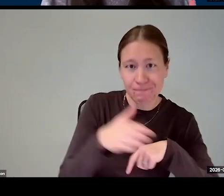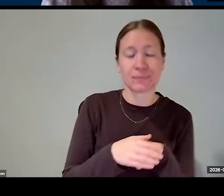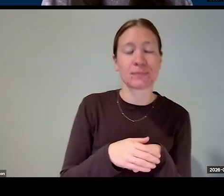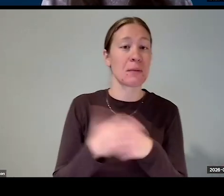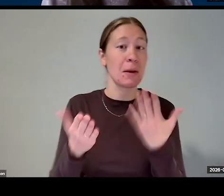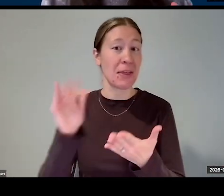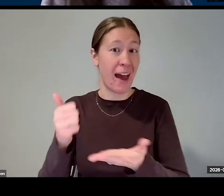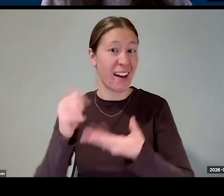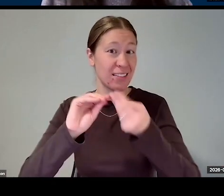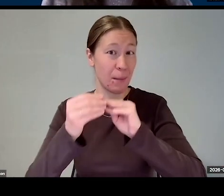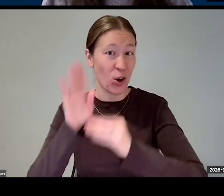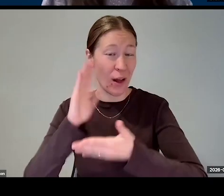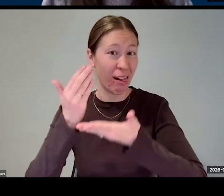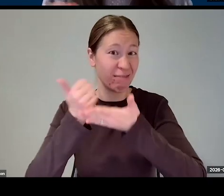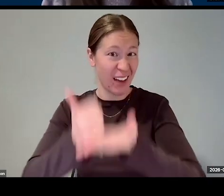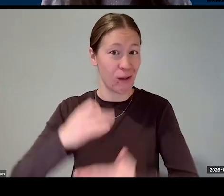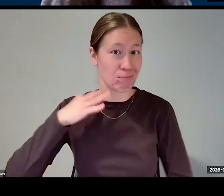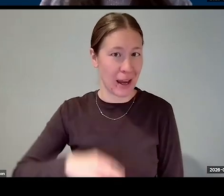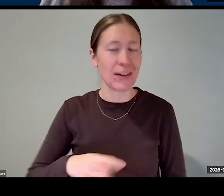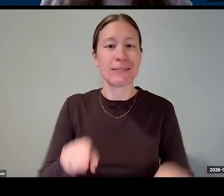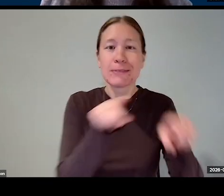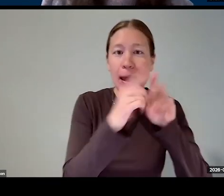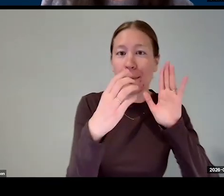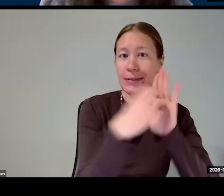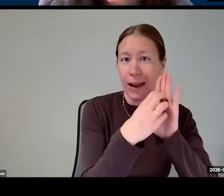to that same section area, but they do have unique text.